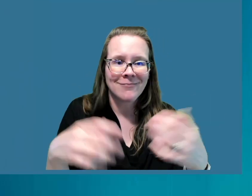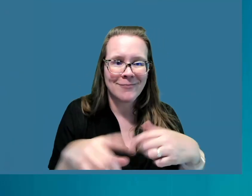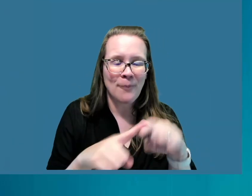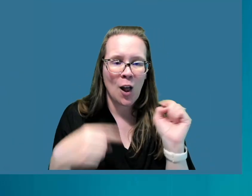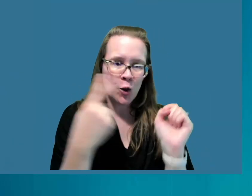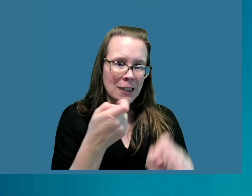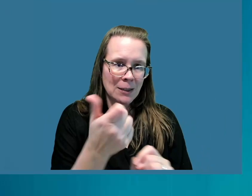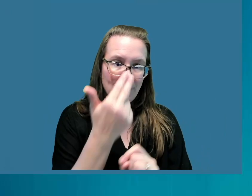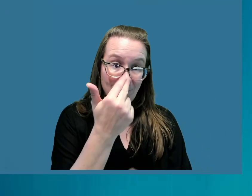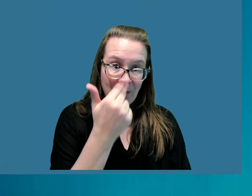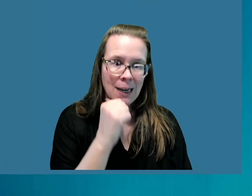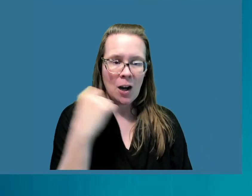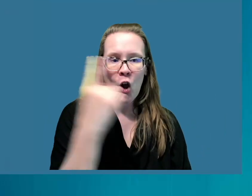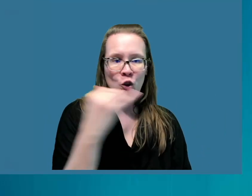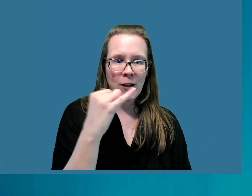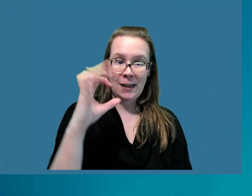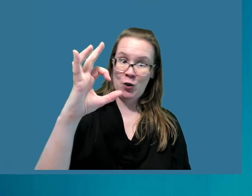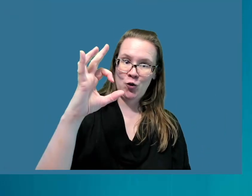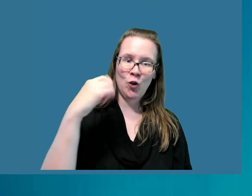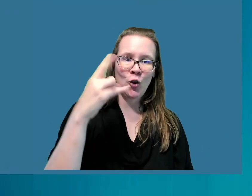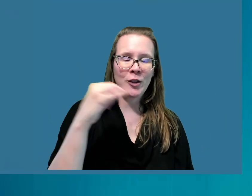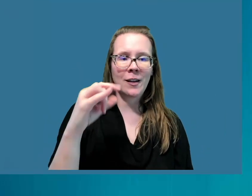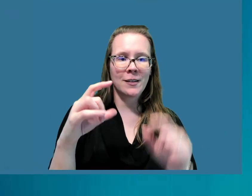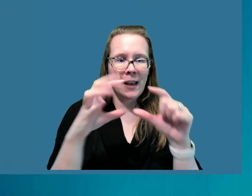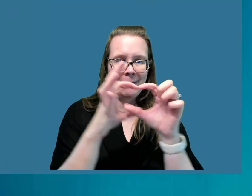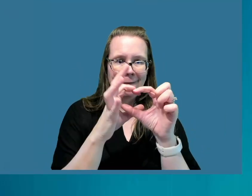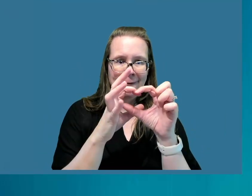it happens to all of us, but it will look a little funny. It won't-- it'll look like